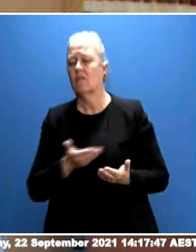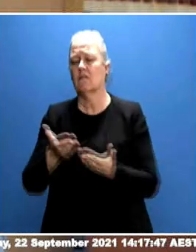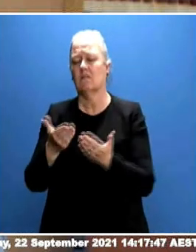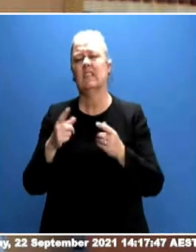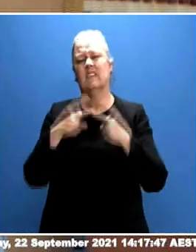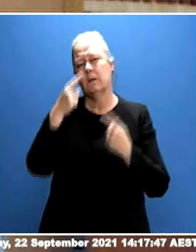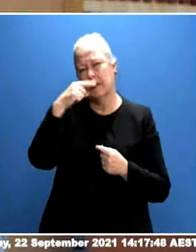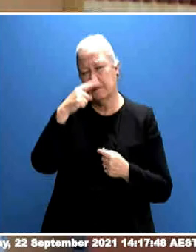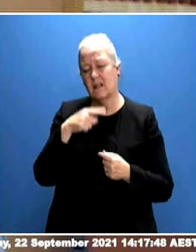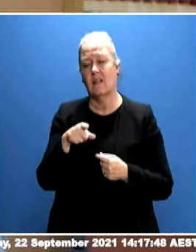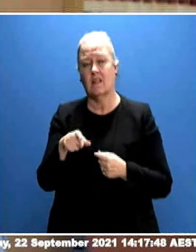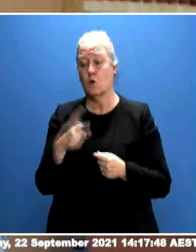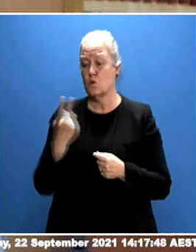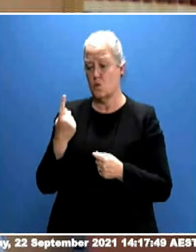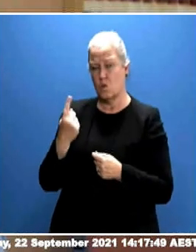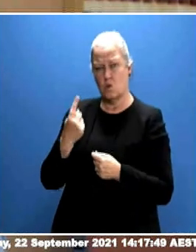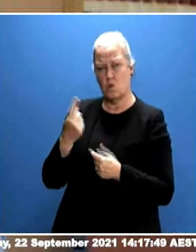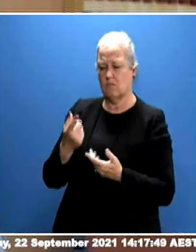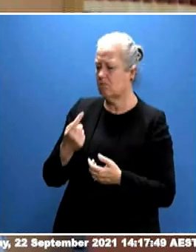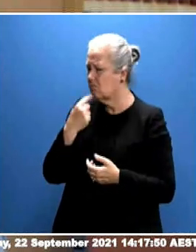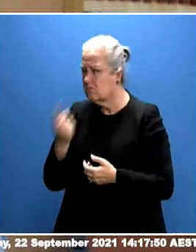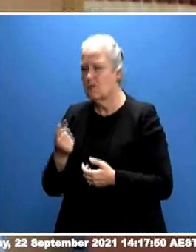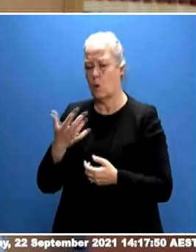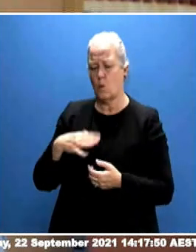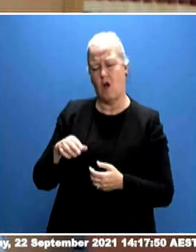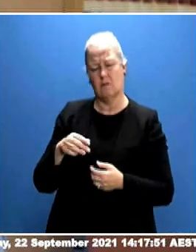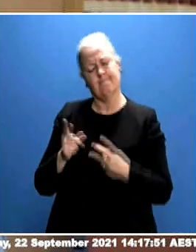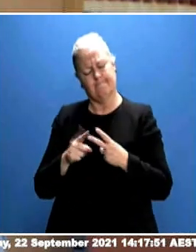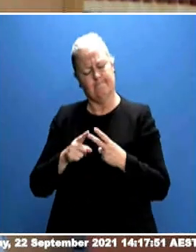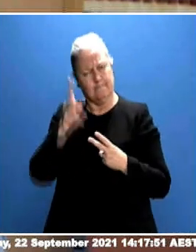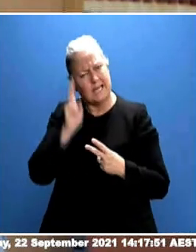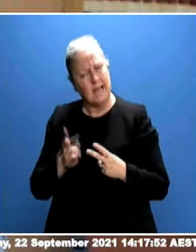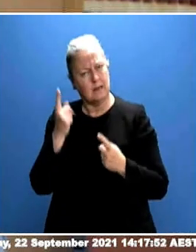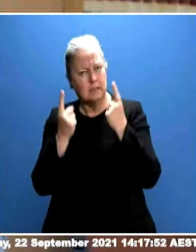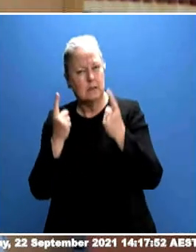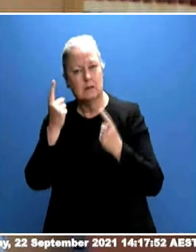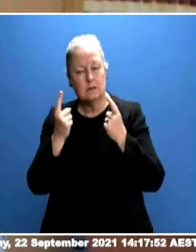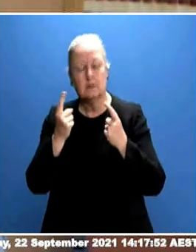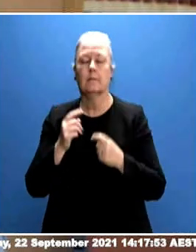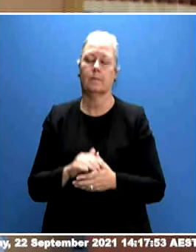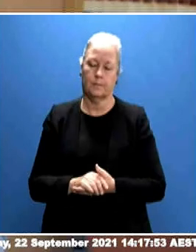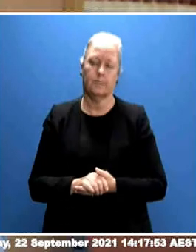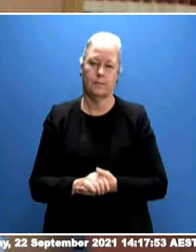the family member or whoever is seeking reconsideration. Yes, and I should have said you've noted that under the Act it can